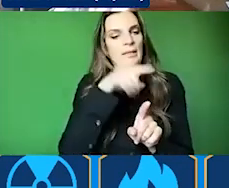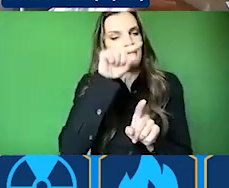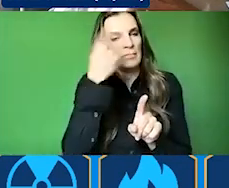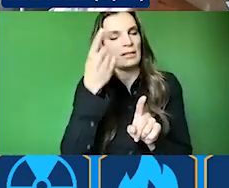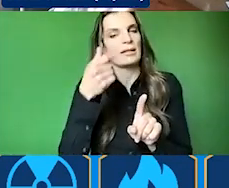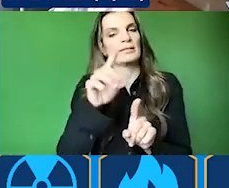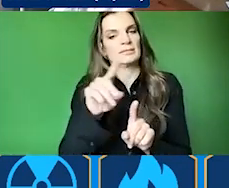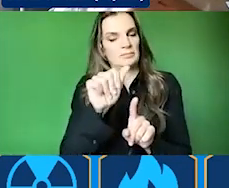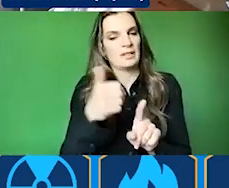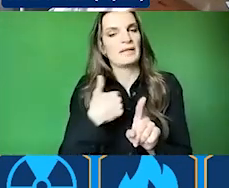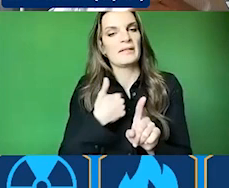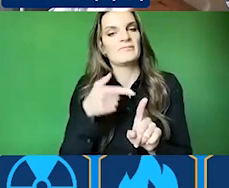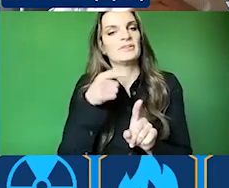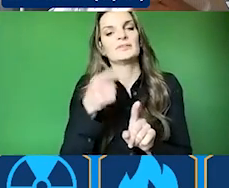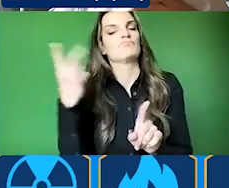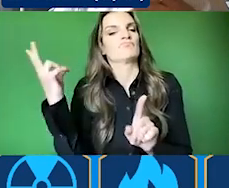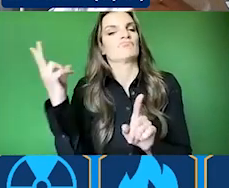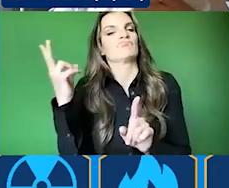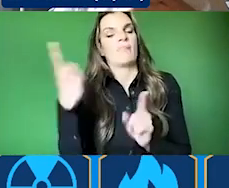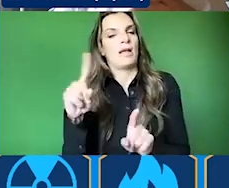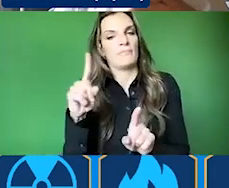was denied ventilator.